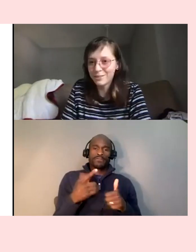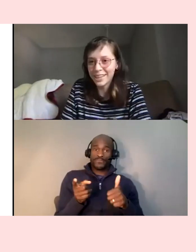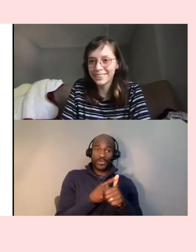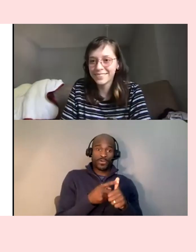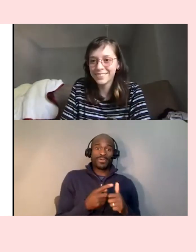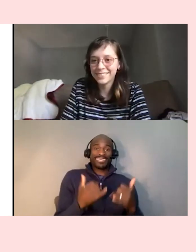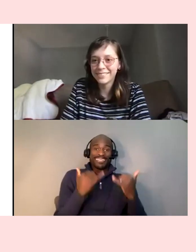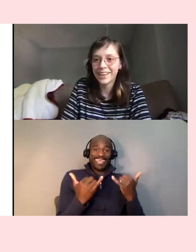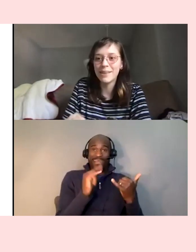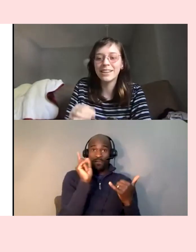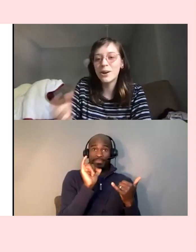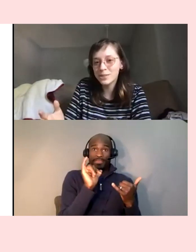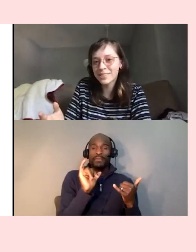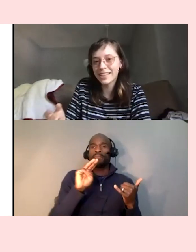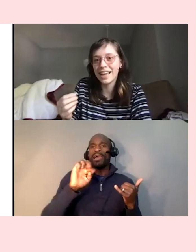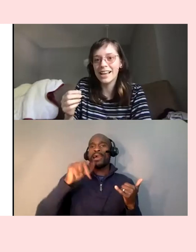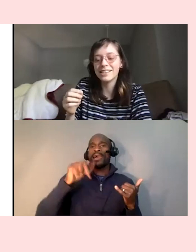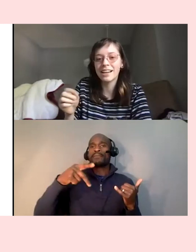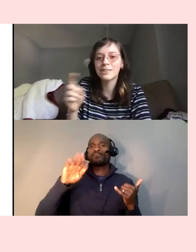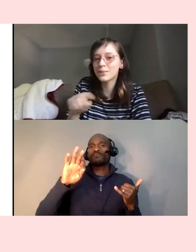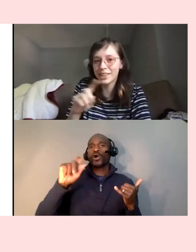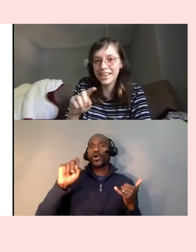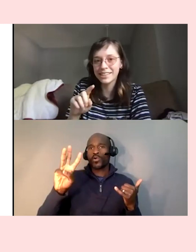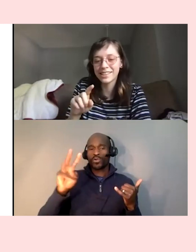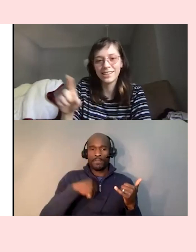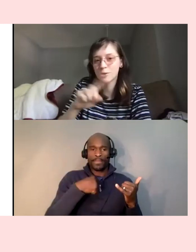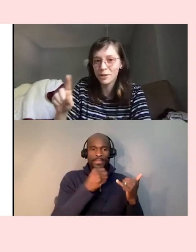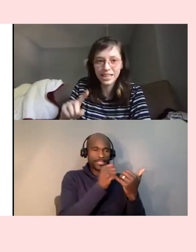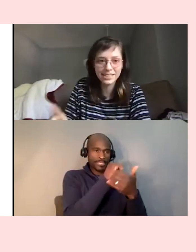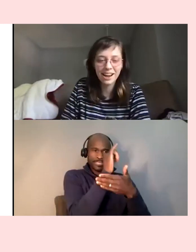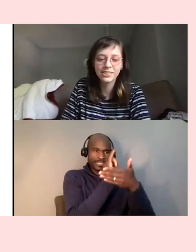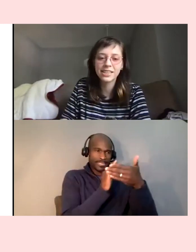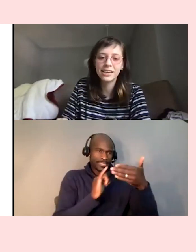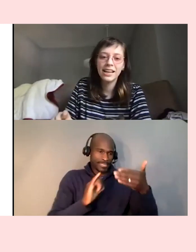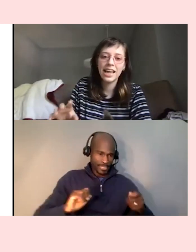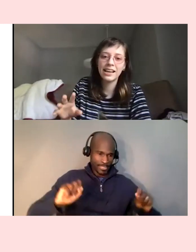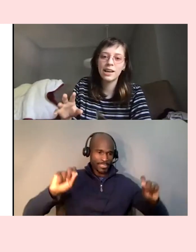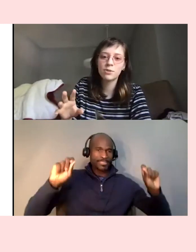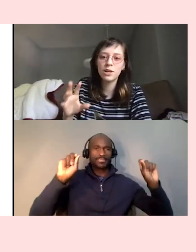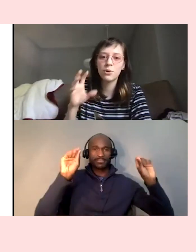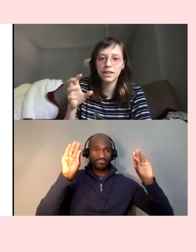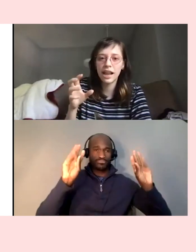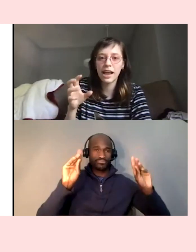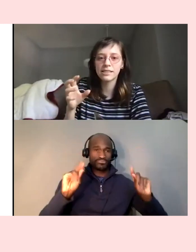over it. I make notes and I circle things and I scribble things out and it helps me to organize